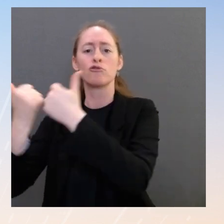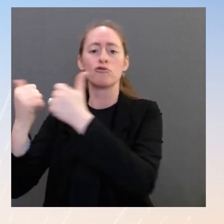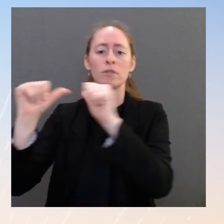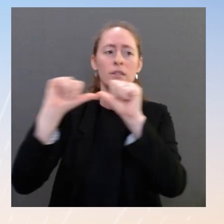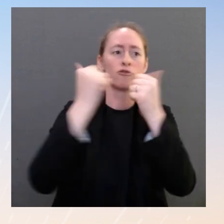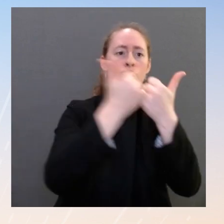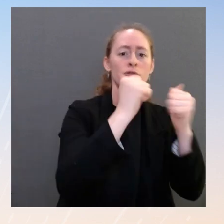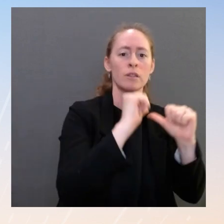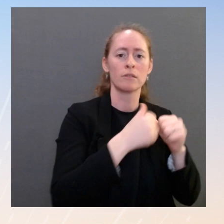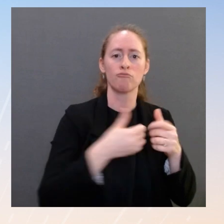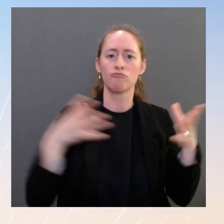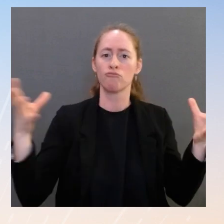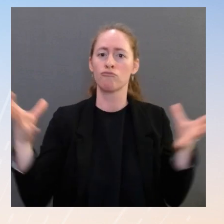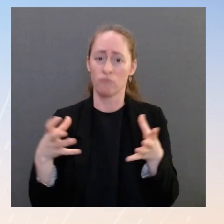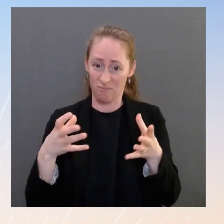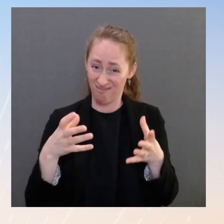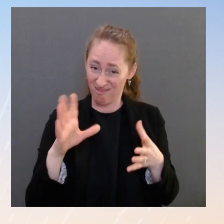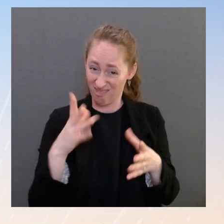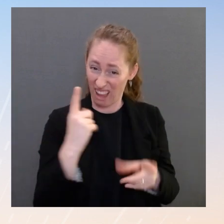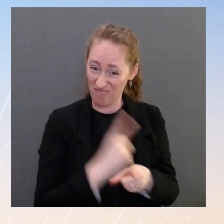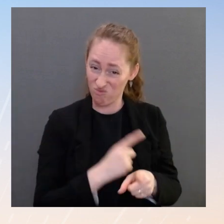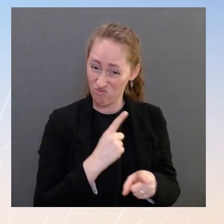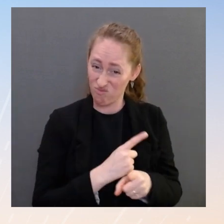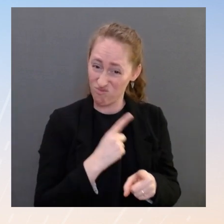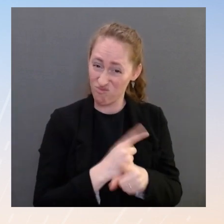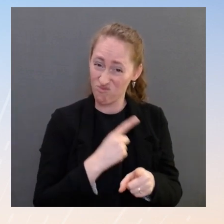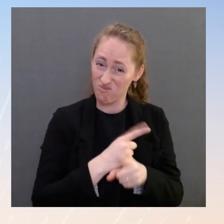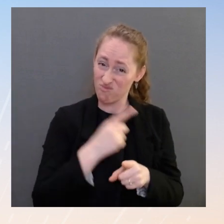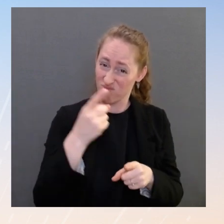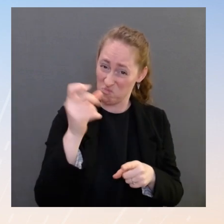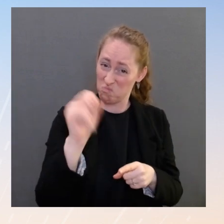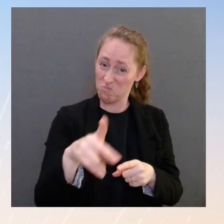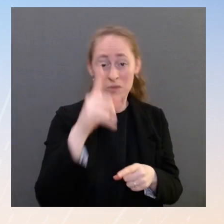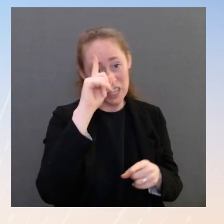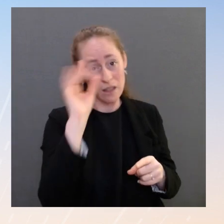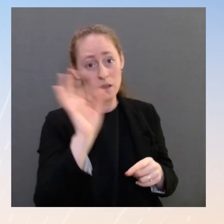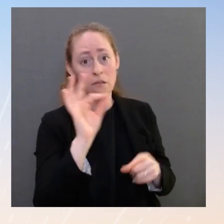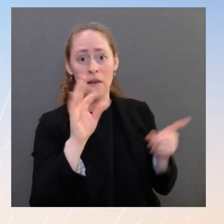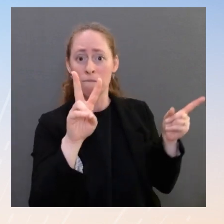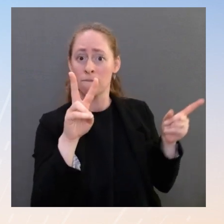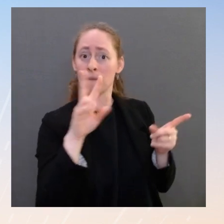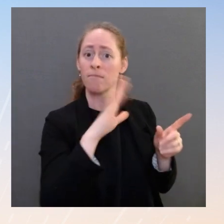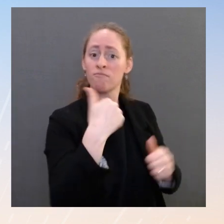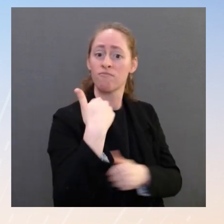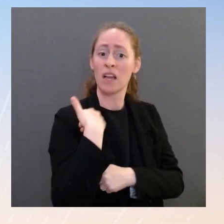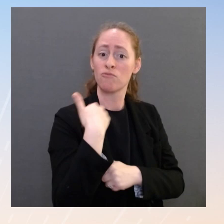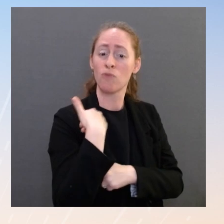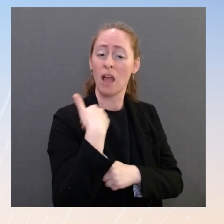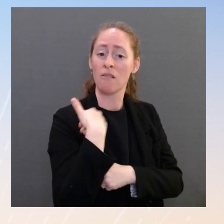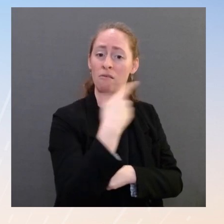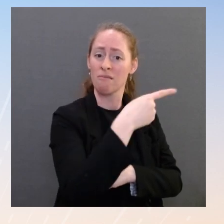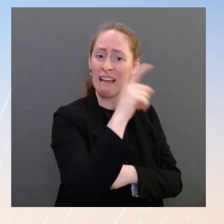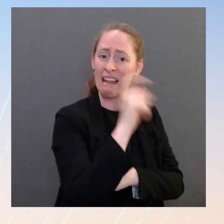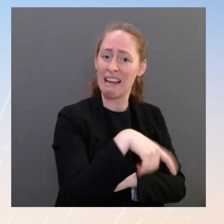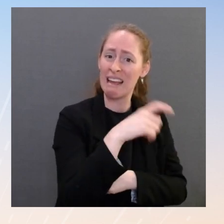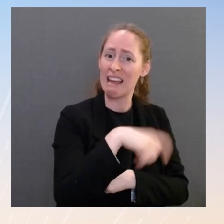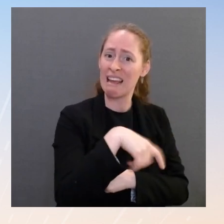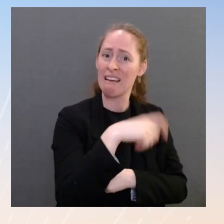away from the VA to help with the surge at the border? Ms. Psaki: Again, these dec- -- these decisions and discussions about what resources are possible